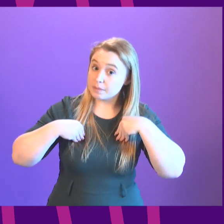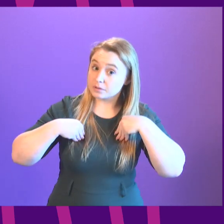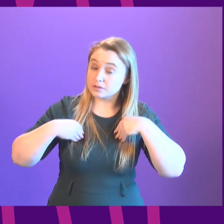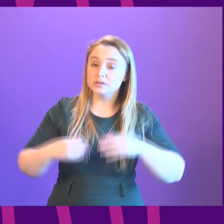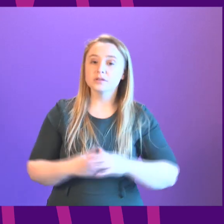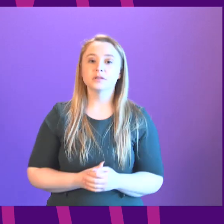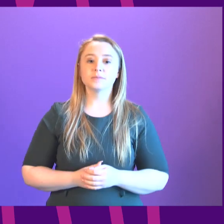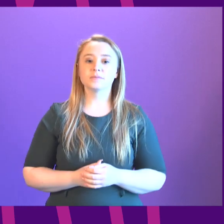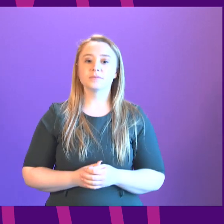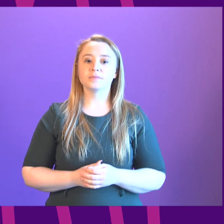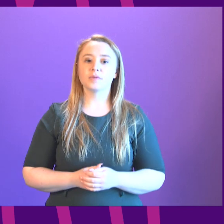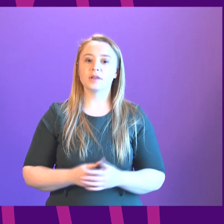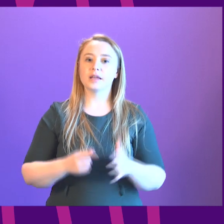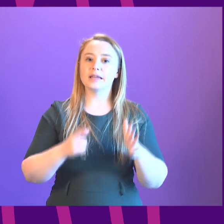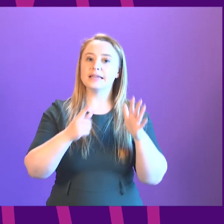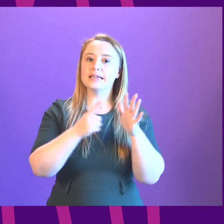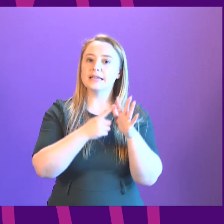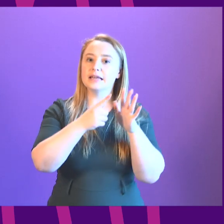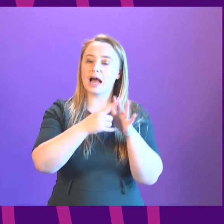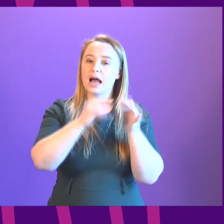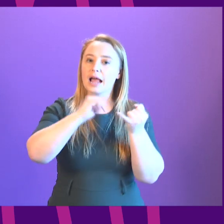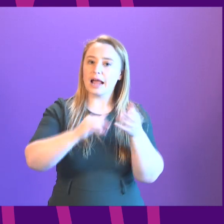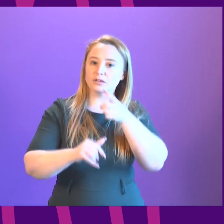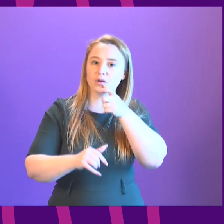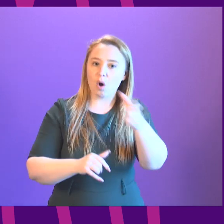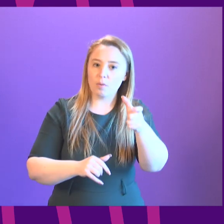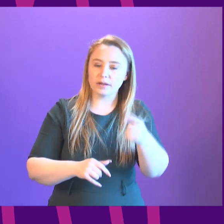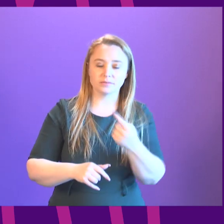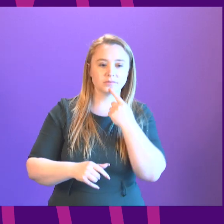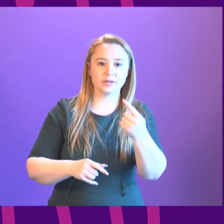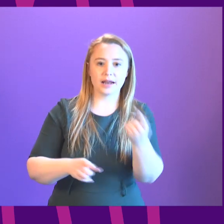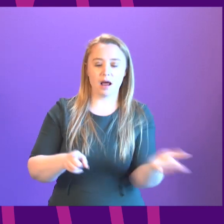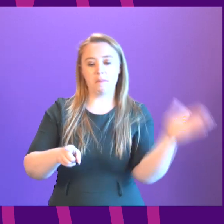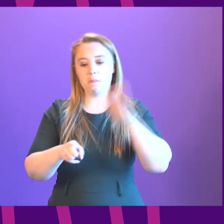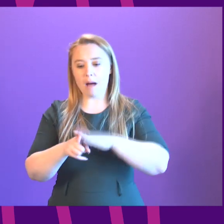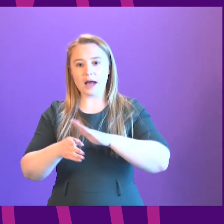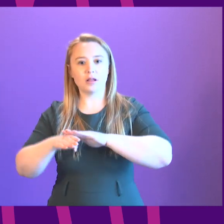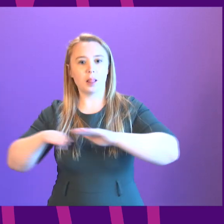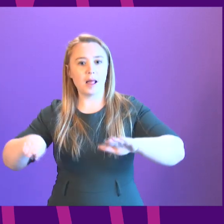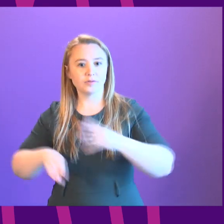respond to the recent comments by the Educational Institute of Scotland that moving back to level 4 should result in the Government considering